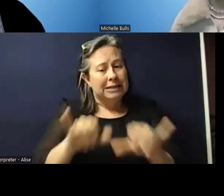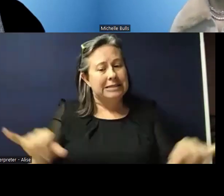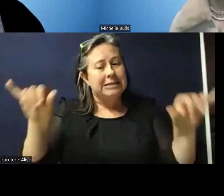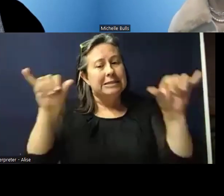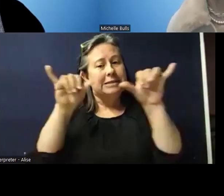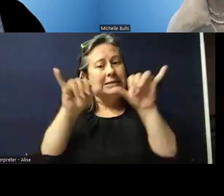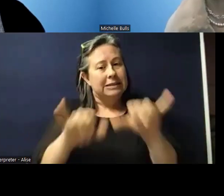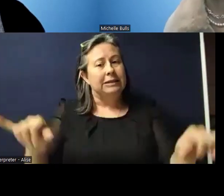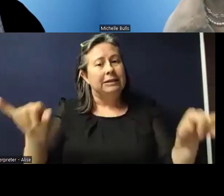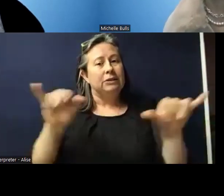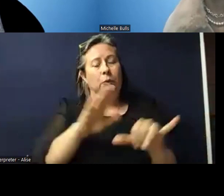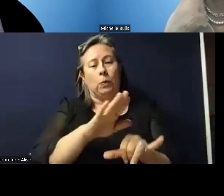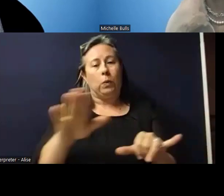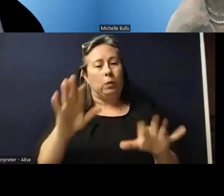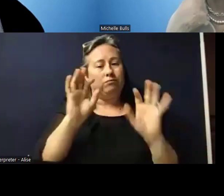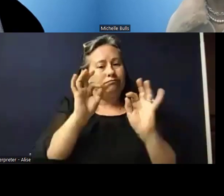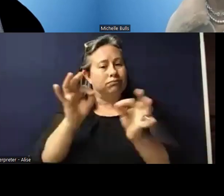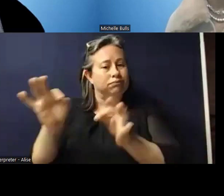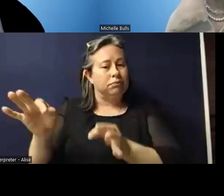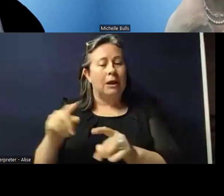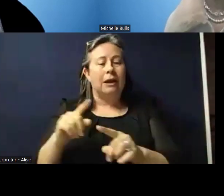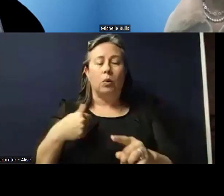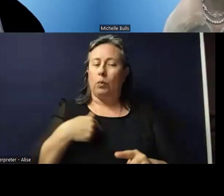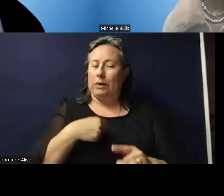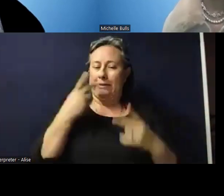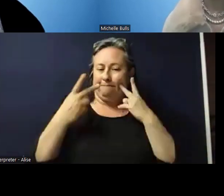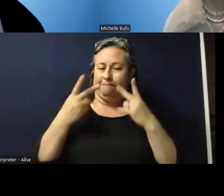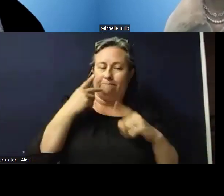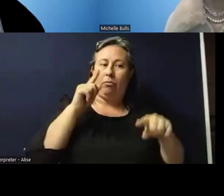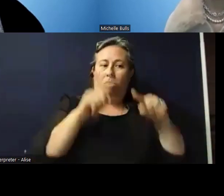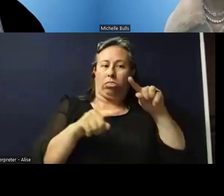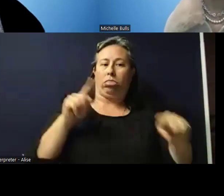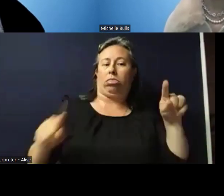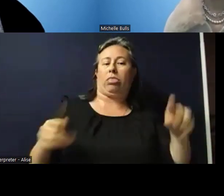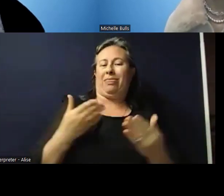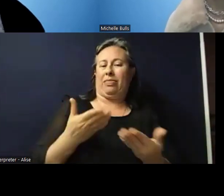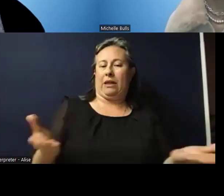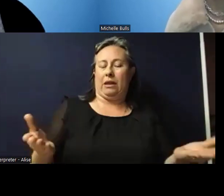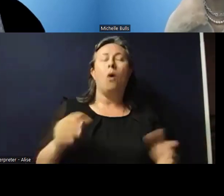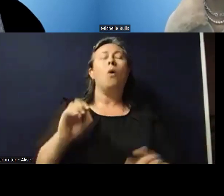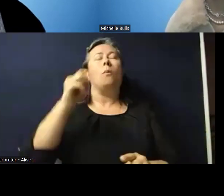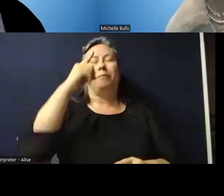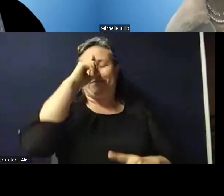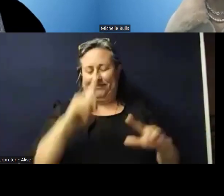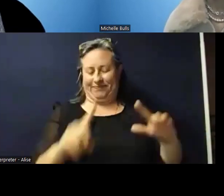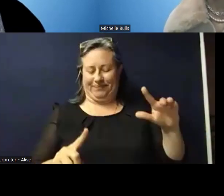And we definitely see different things across NIH. Oh, I remember what the other point was.